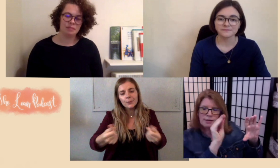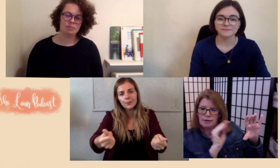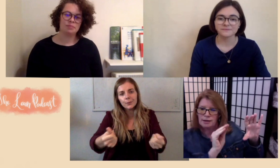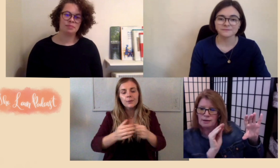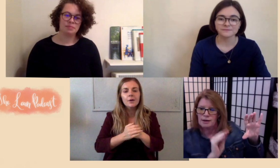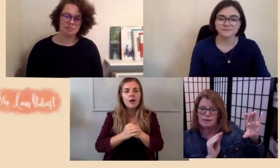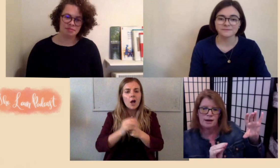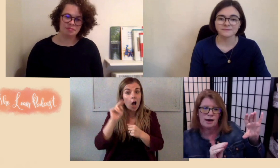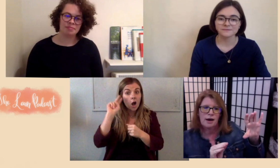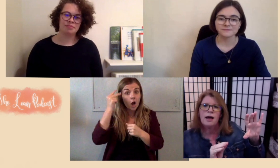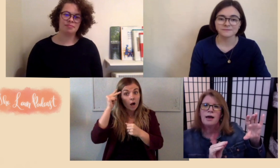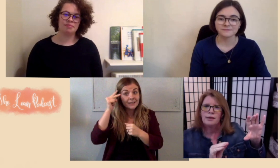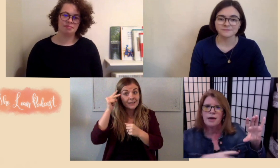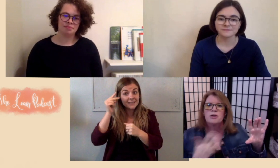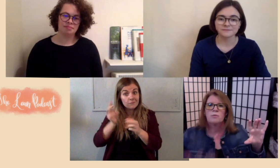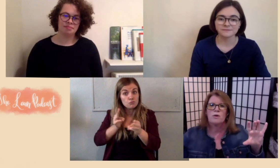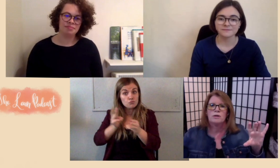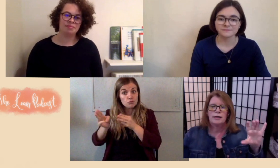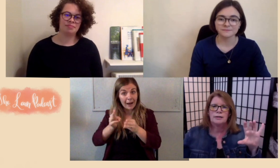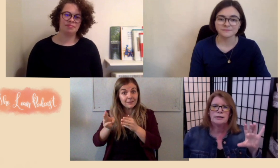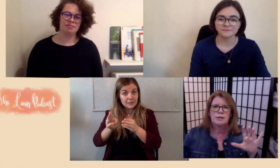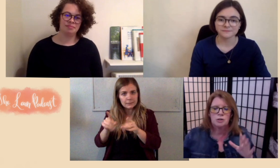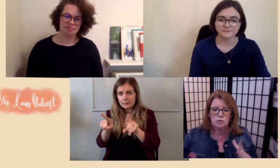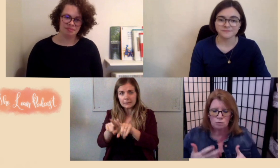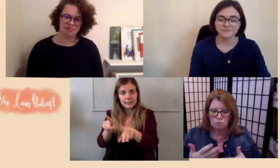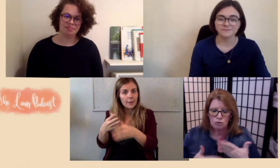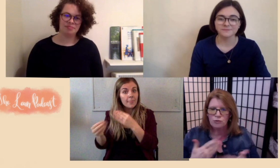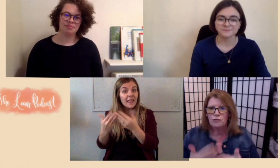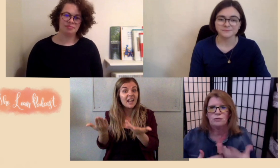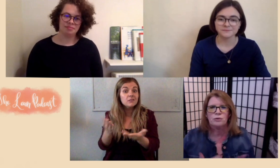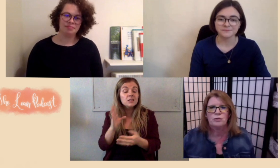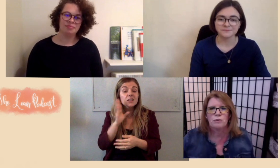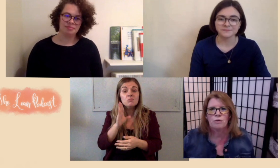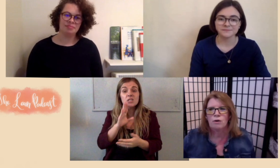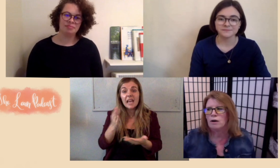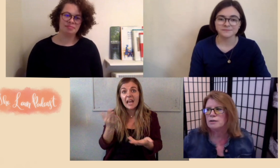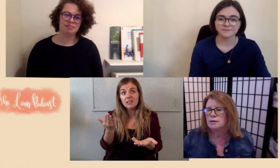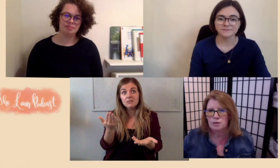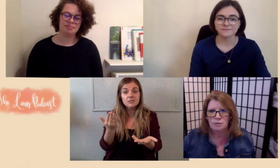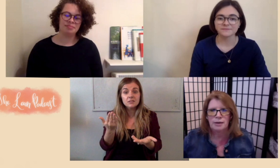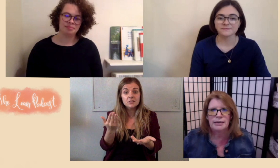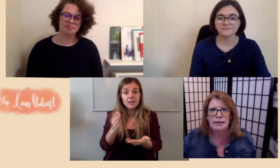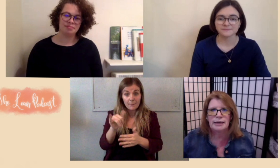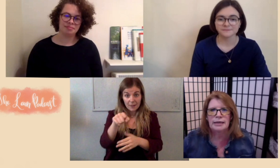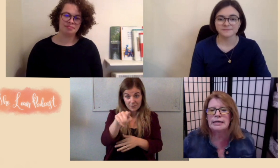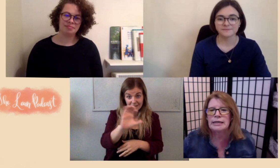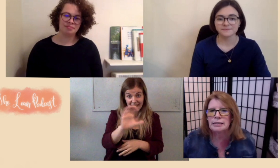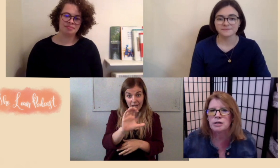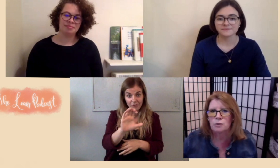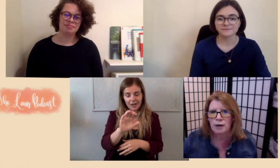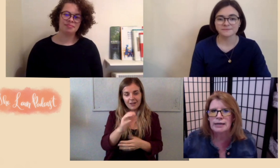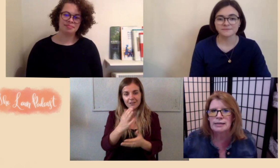If I say to myself, so on some level, Ciara, you sort of set yourself up for failure, to say, "oh, how hard can it be?"